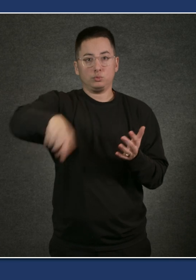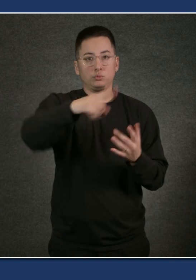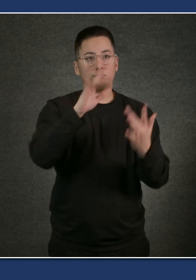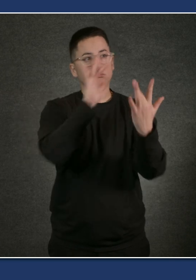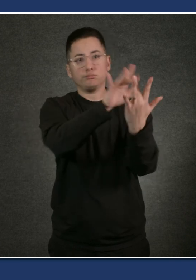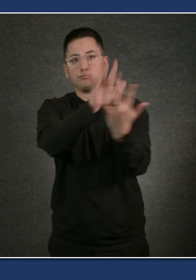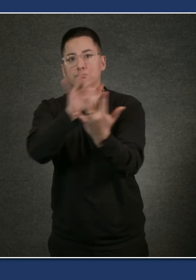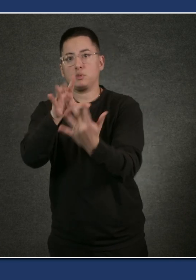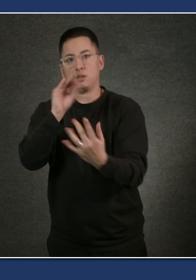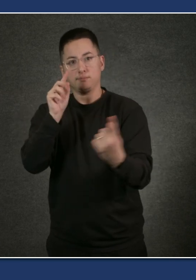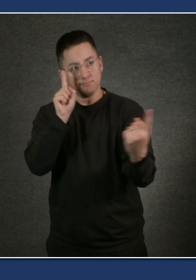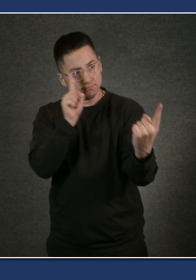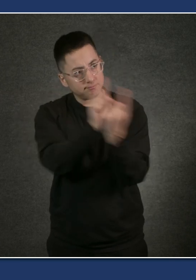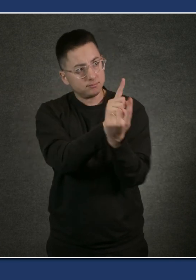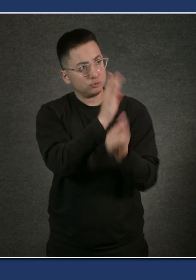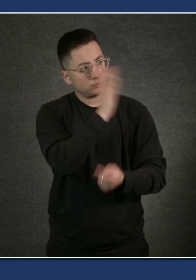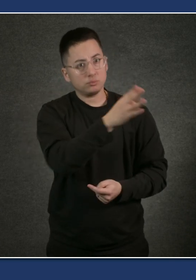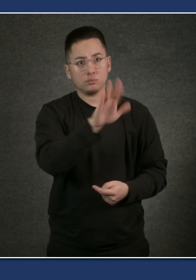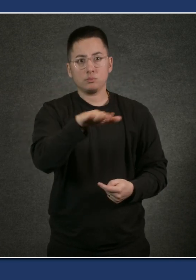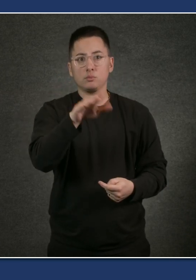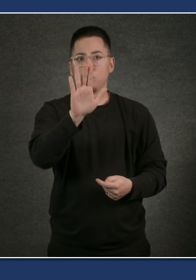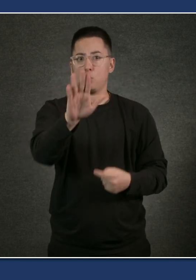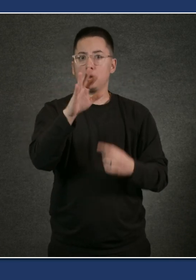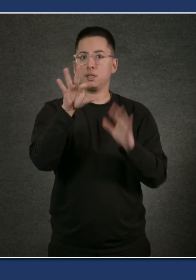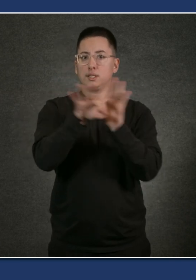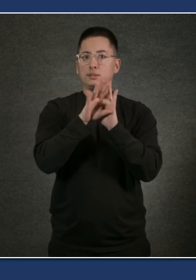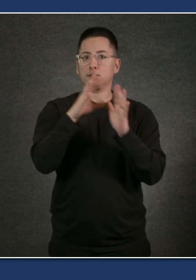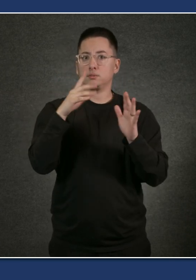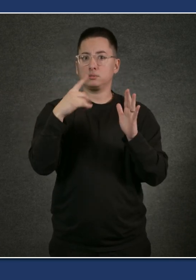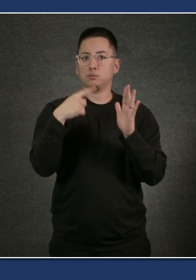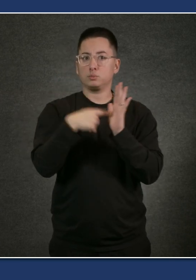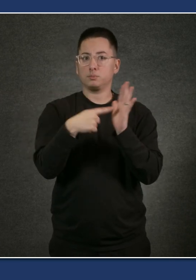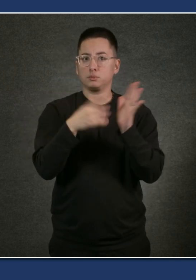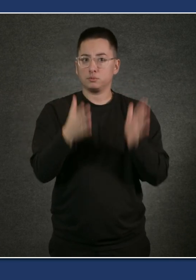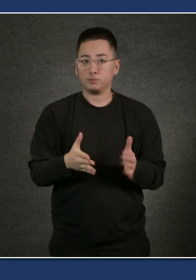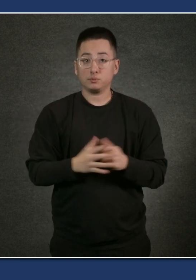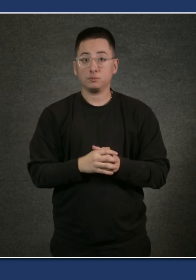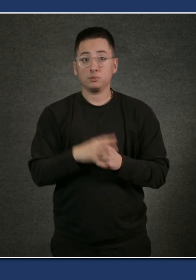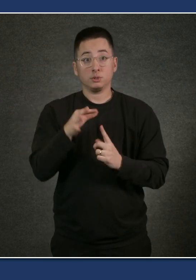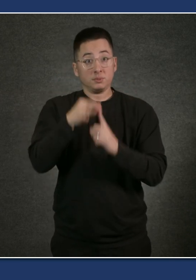especially if you have a disability and an issue. Your voice is needed now.